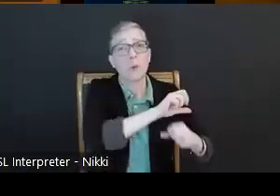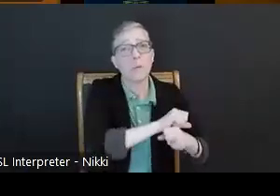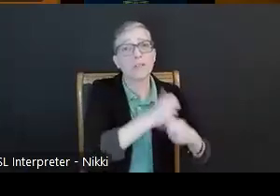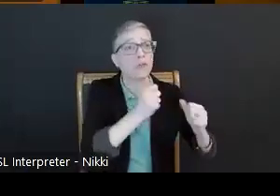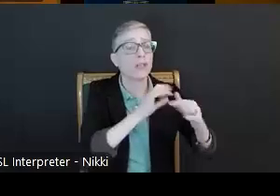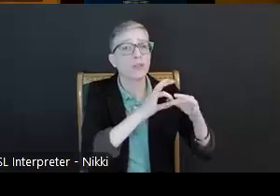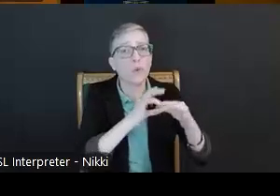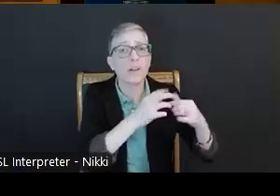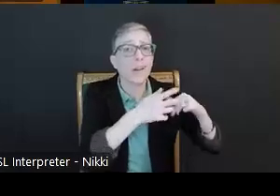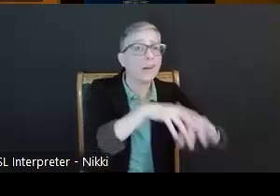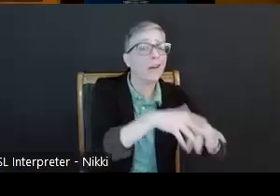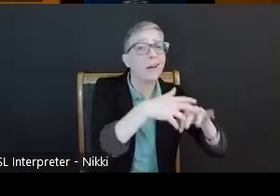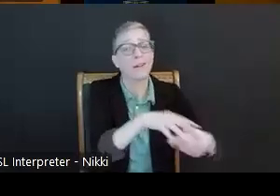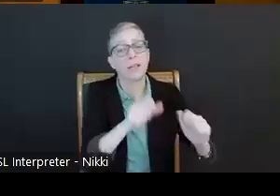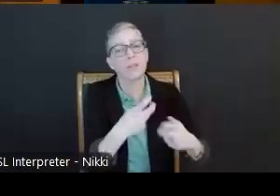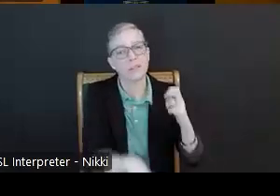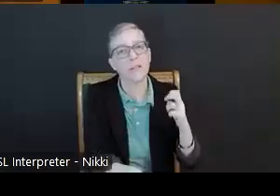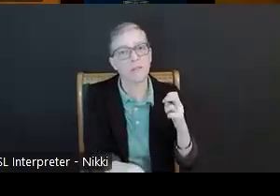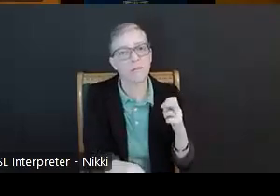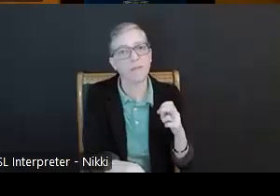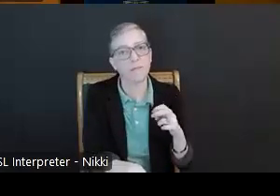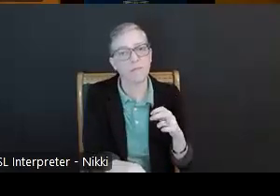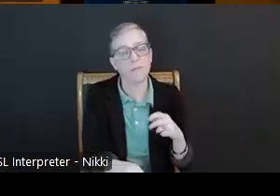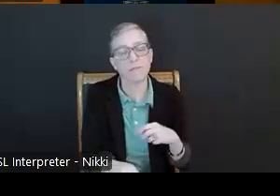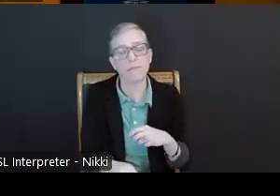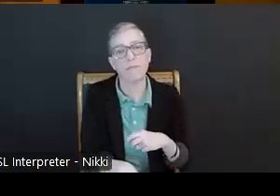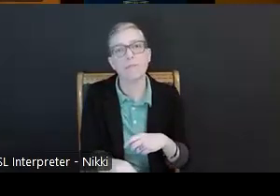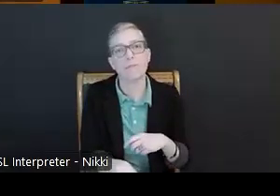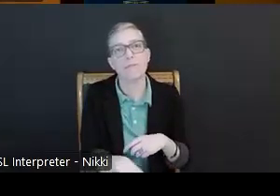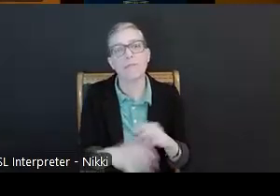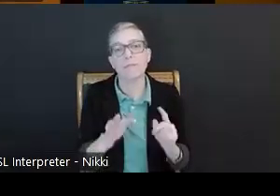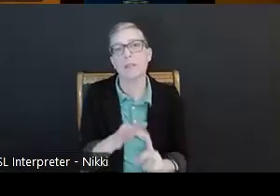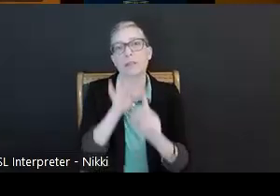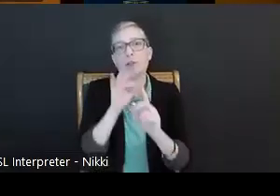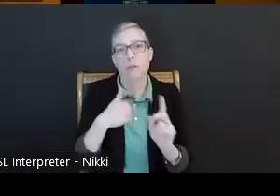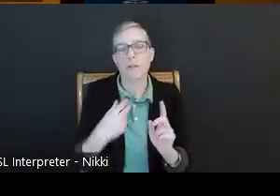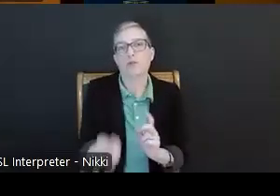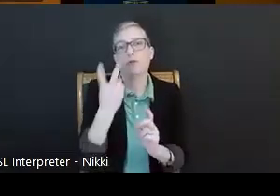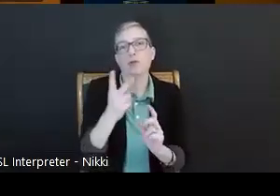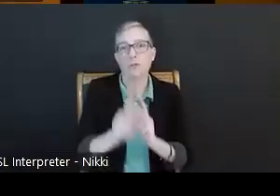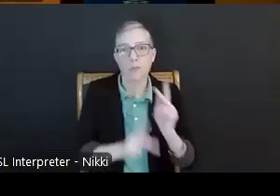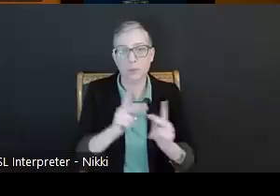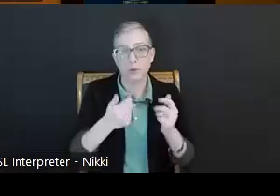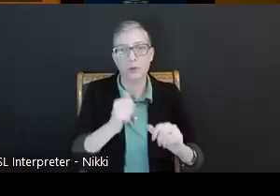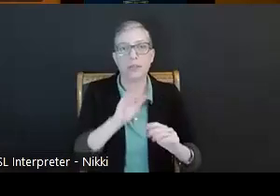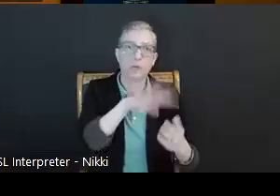with two people um so sometimes that that also can be hinder the the forward movement of of